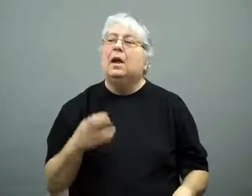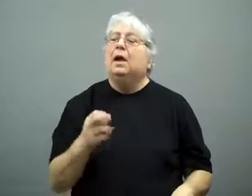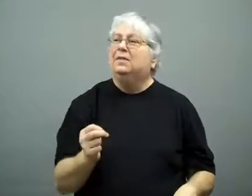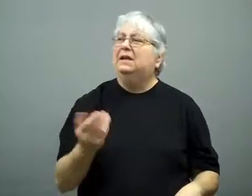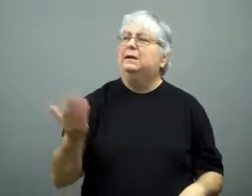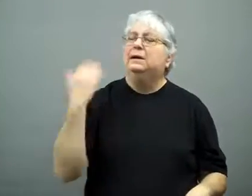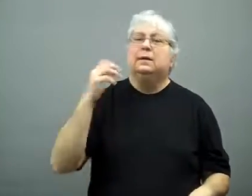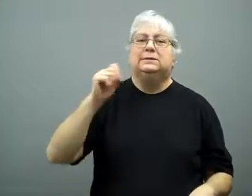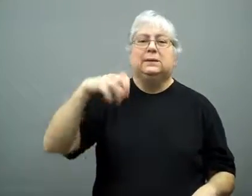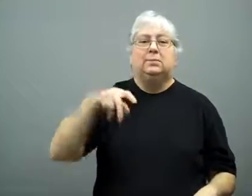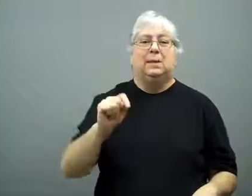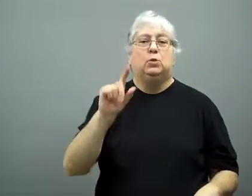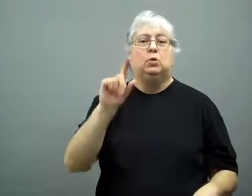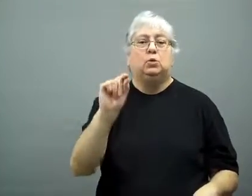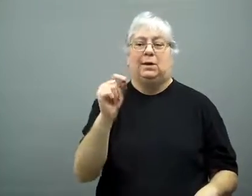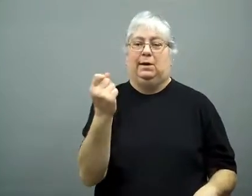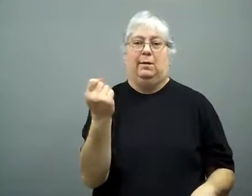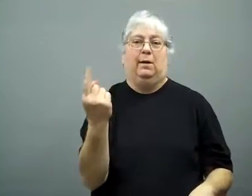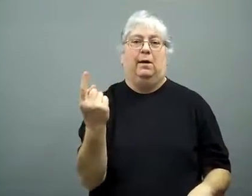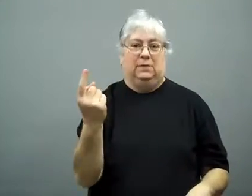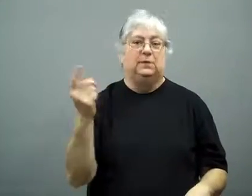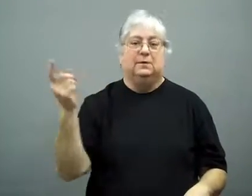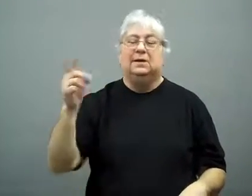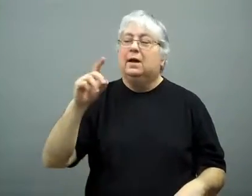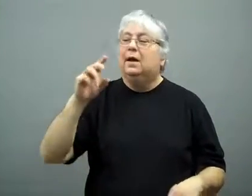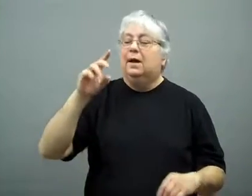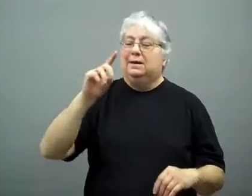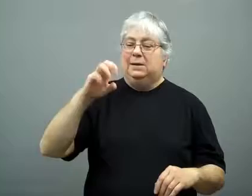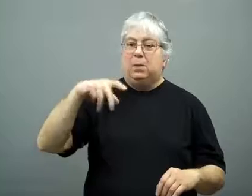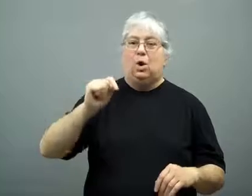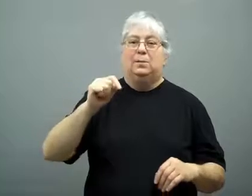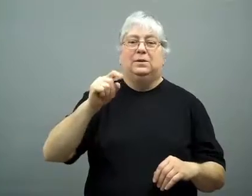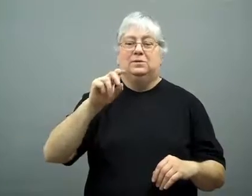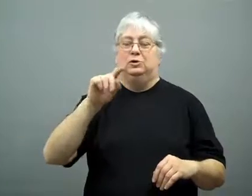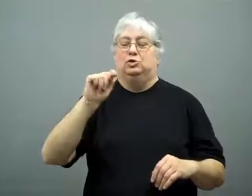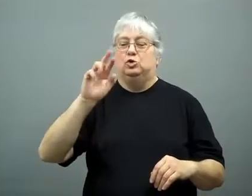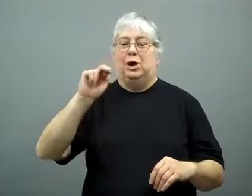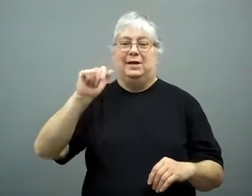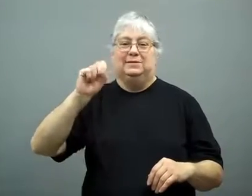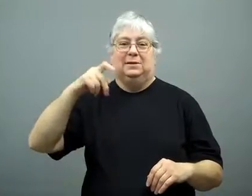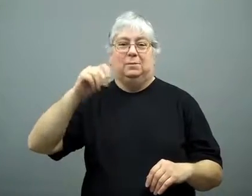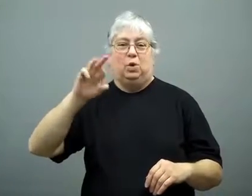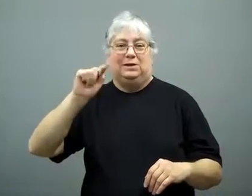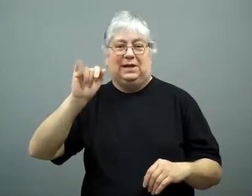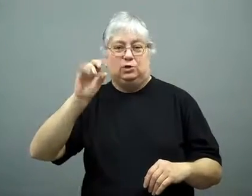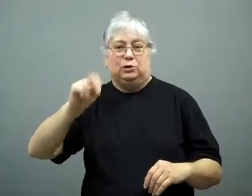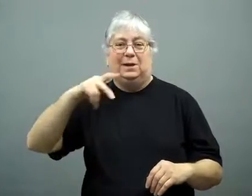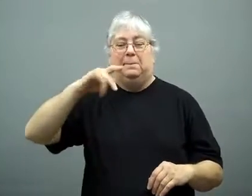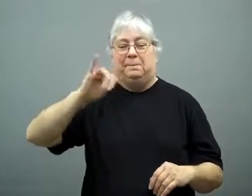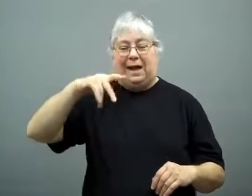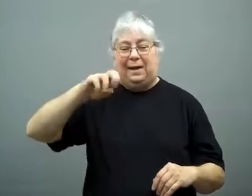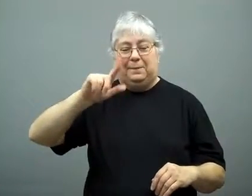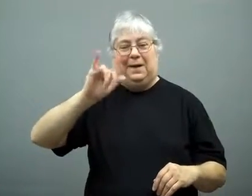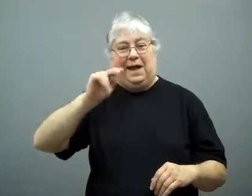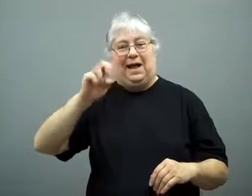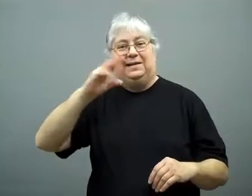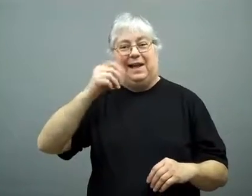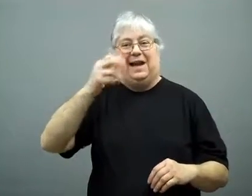Then in September of 2011,